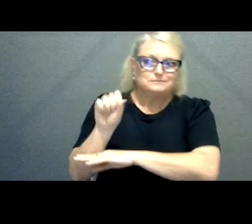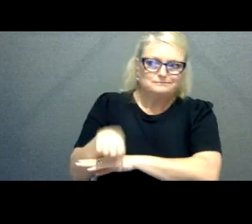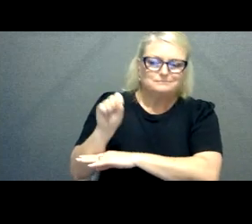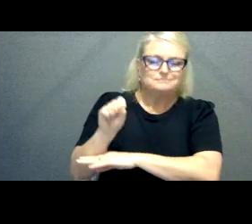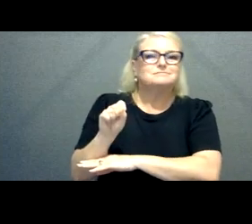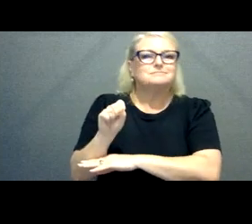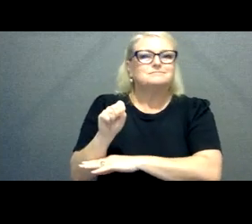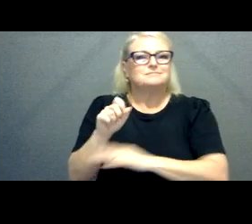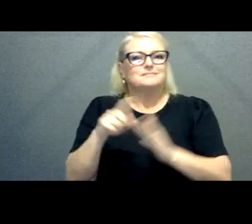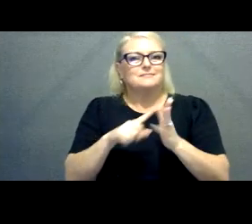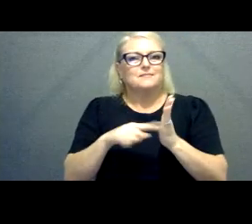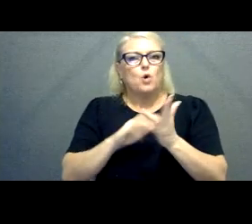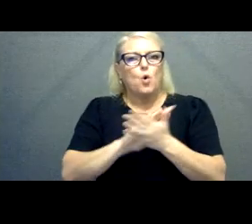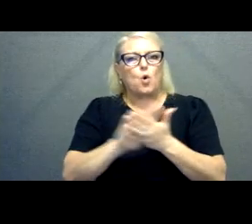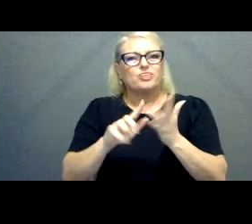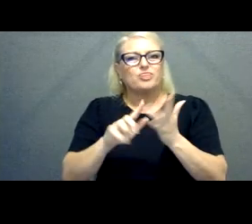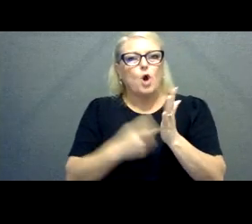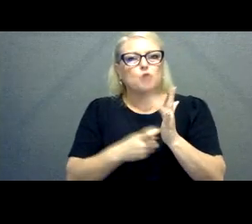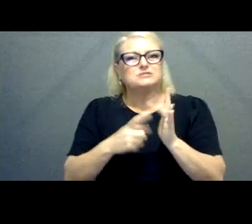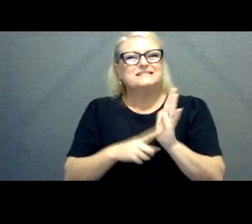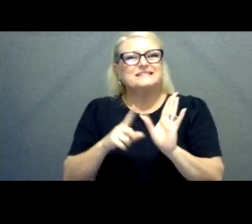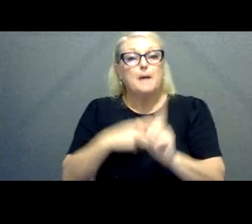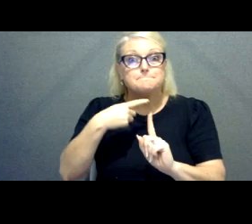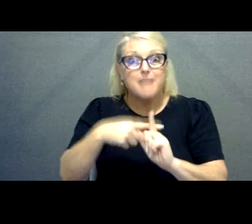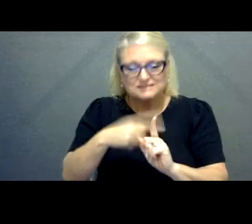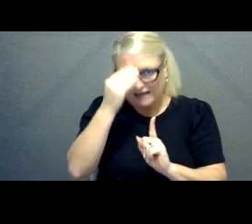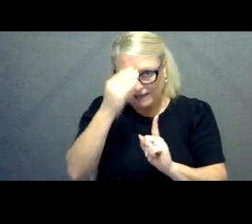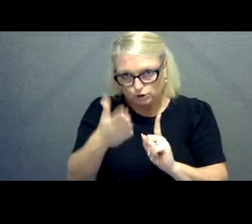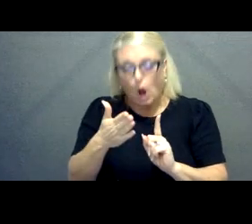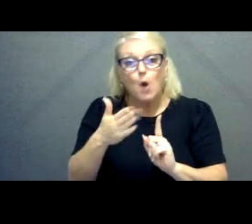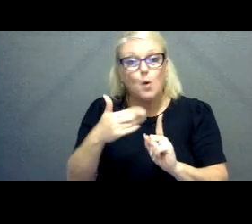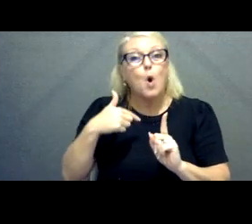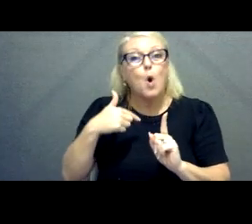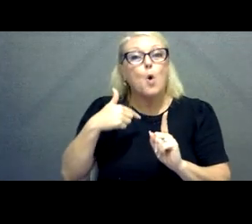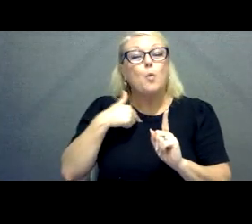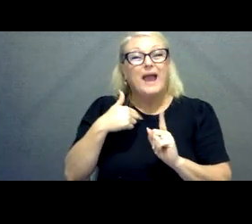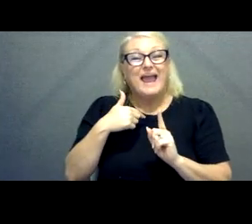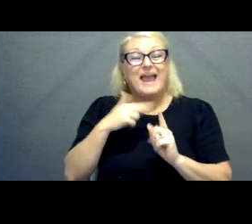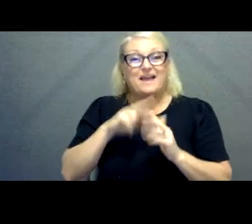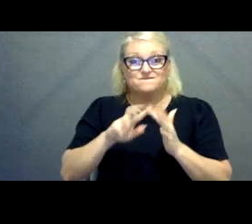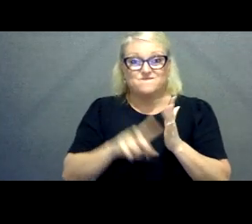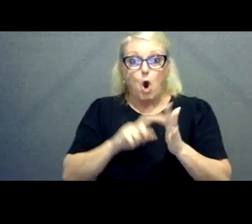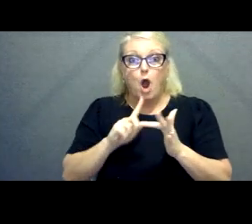as well so for each new matter that potentially your client is involved in they will need to